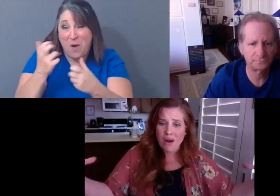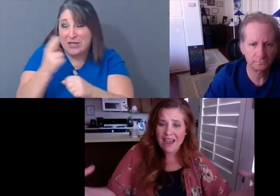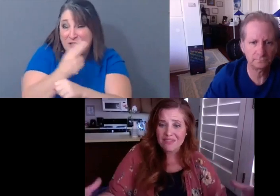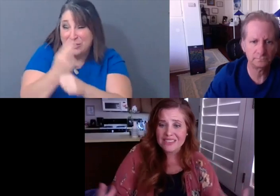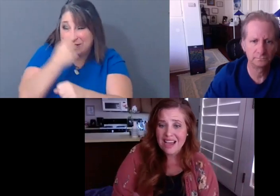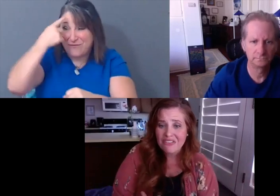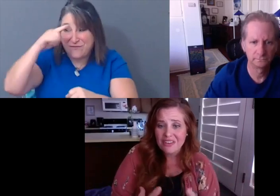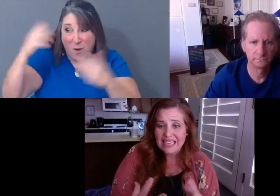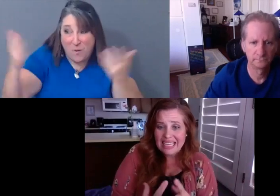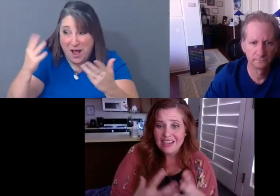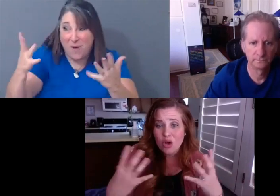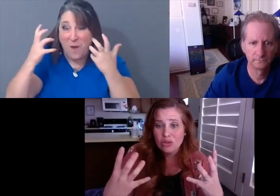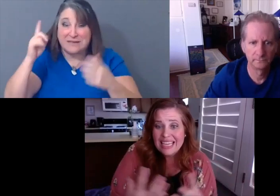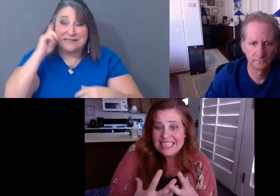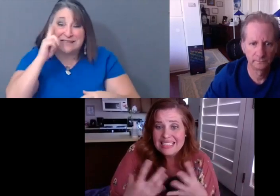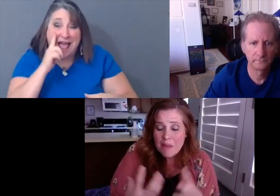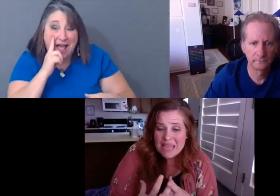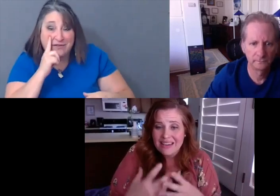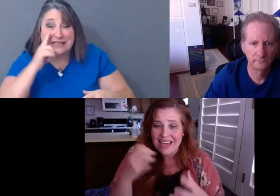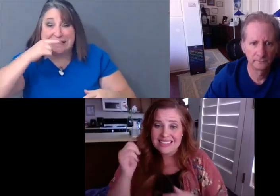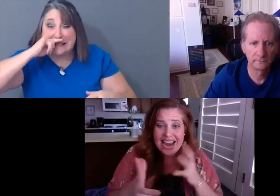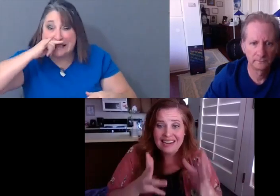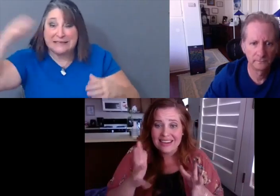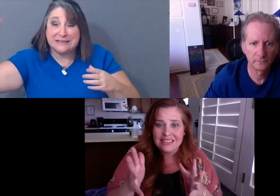We want to have the deaf kids come in and sign it and stuff.